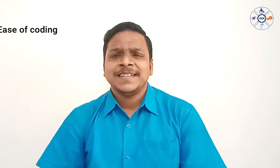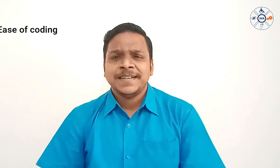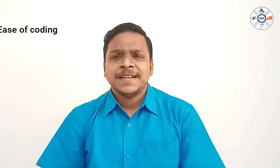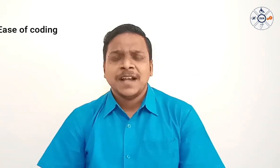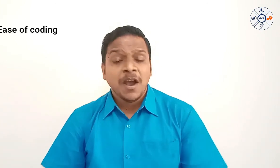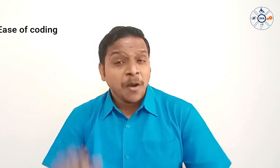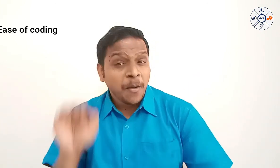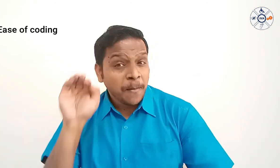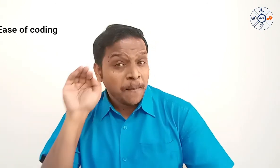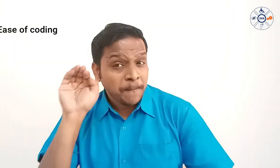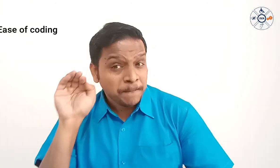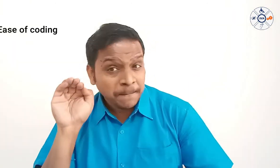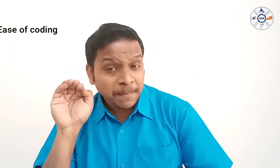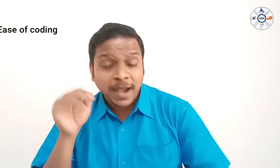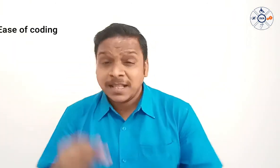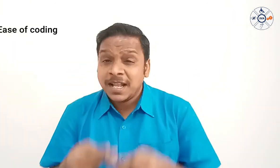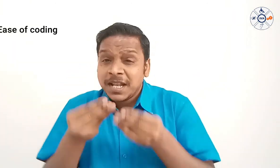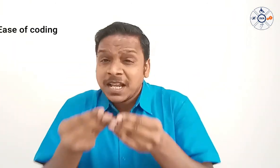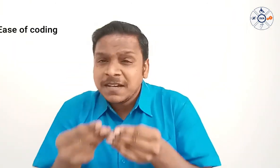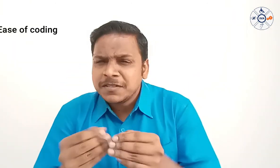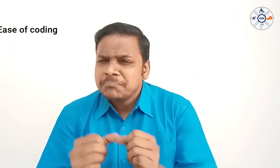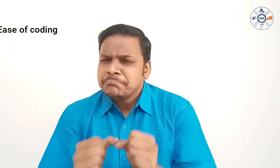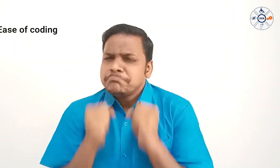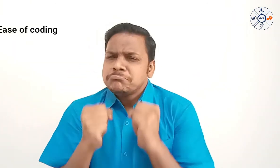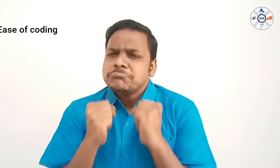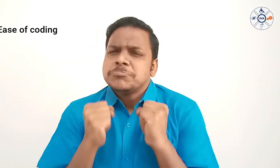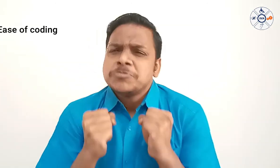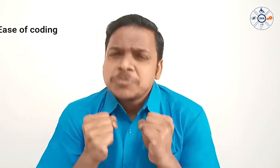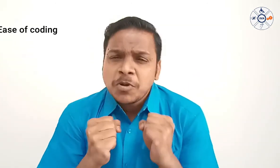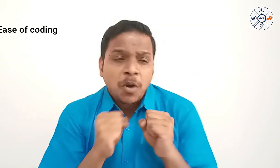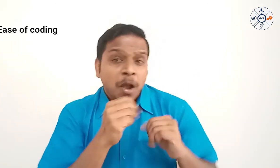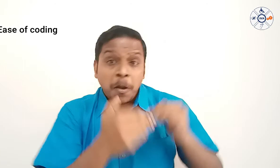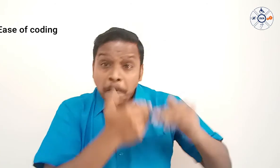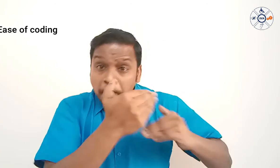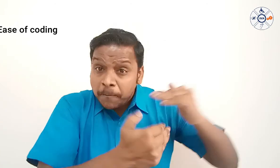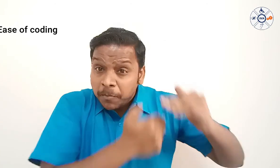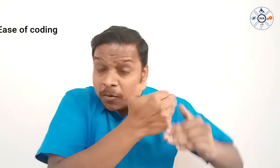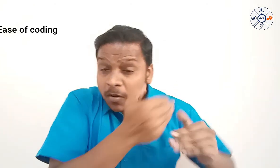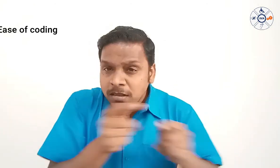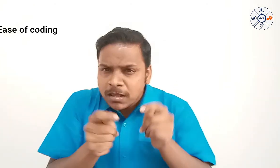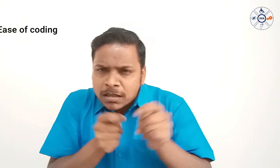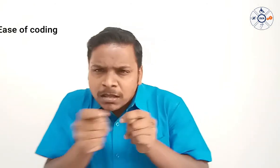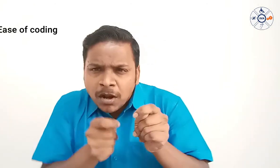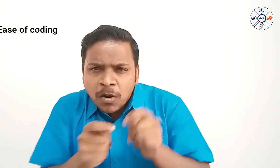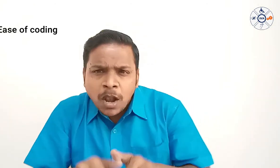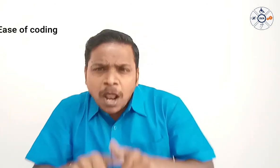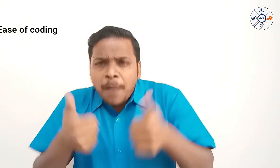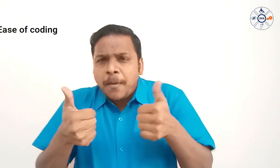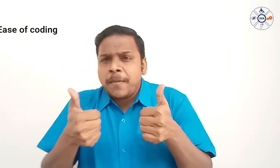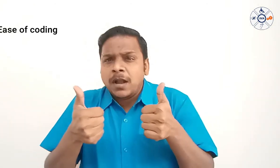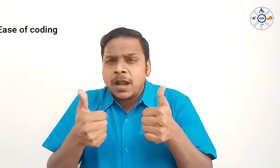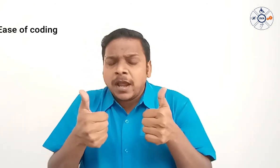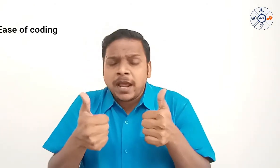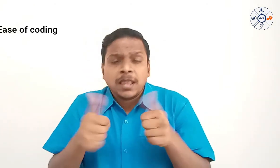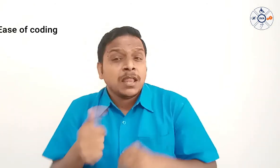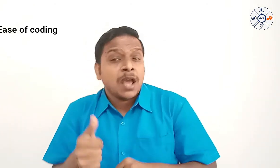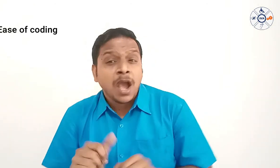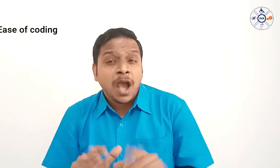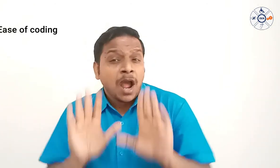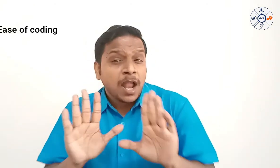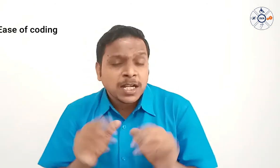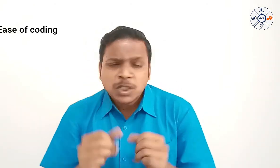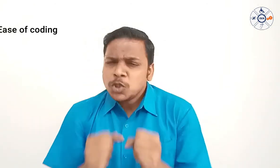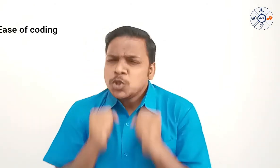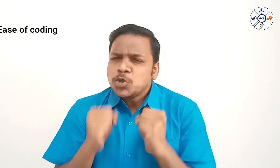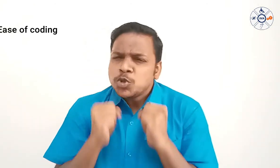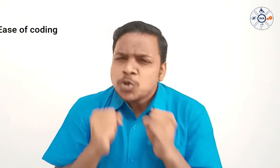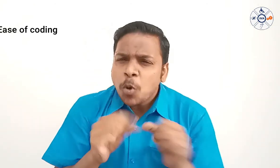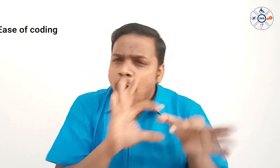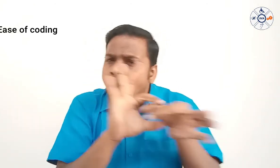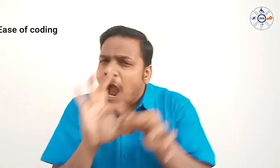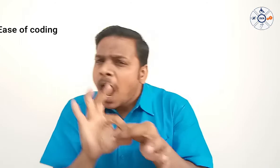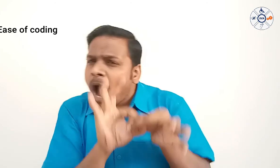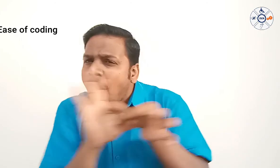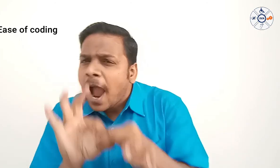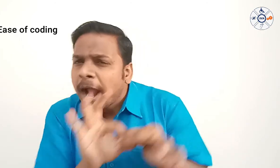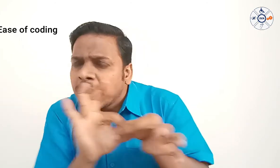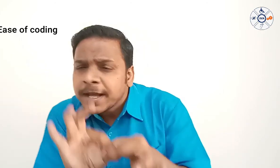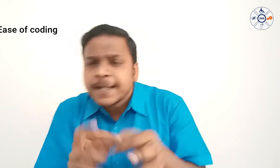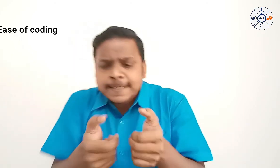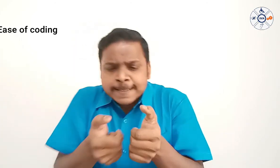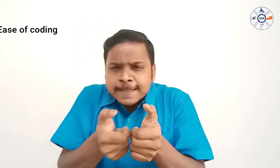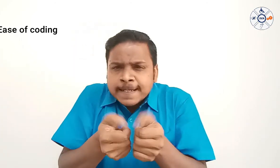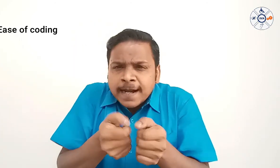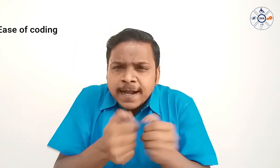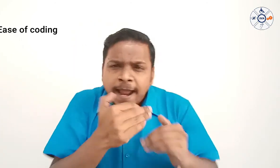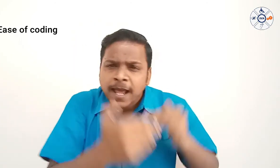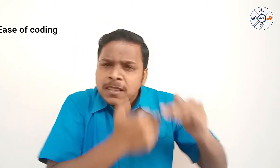Python provides enhanced process control capabilities and has strong integration and text processing capabilities.